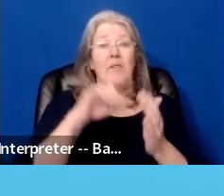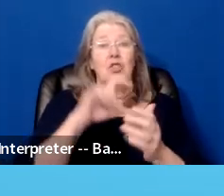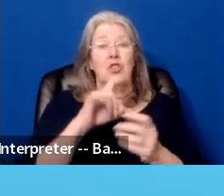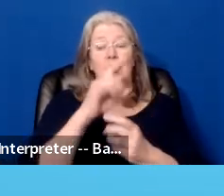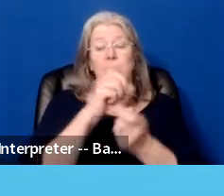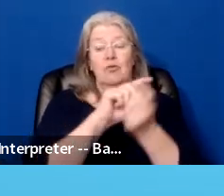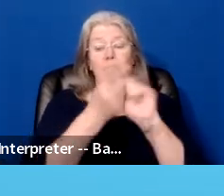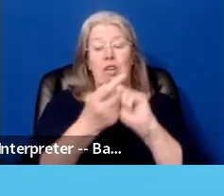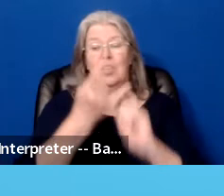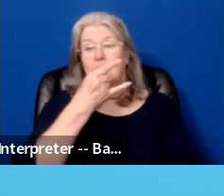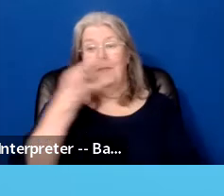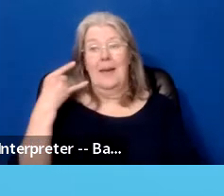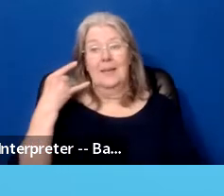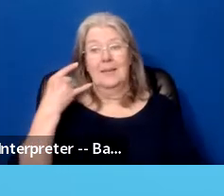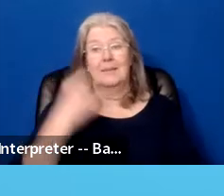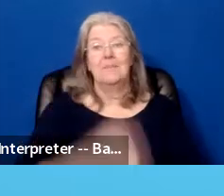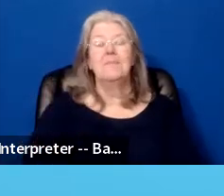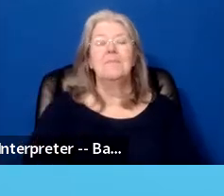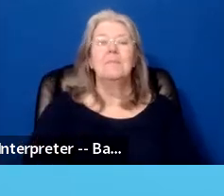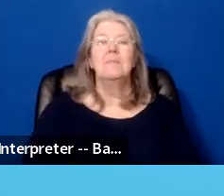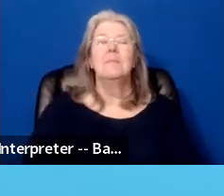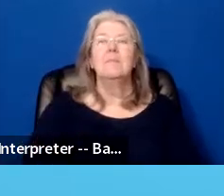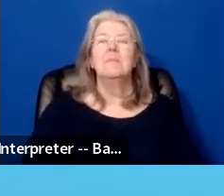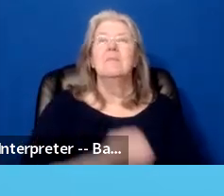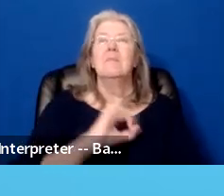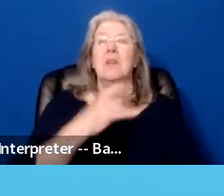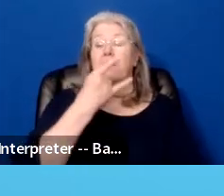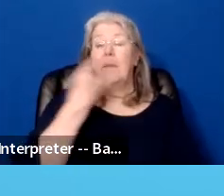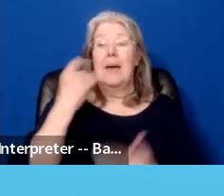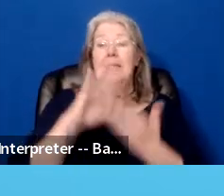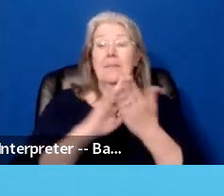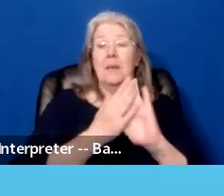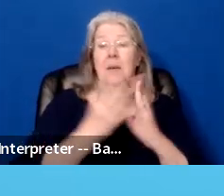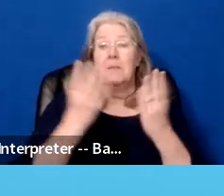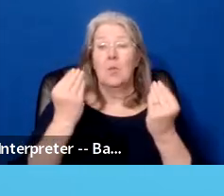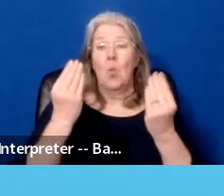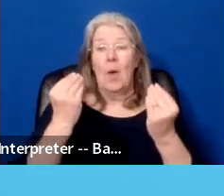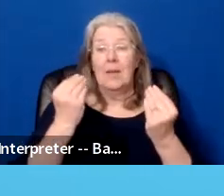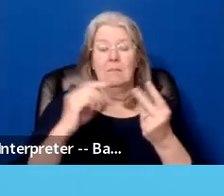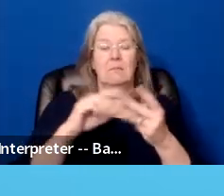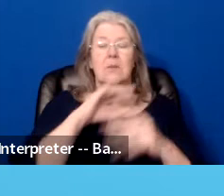Dr. Klemsz: So if -- if your mask gets wet or if it gets dirty, then I would switch it out